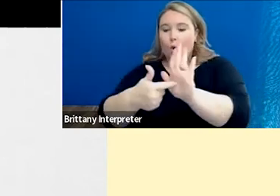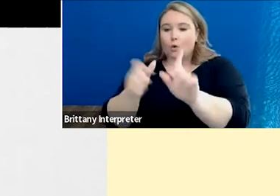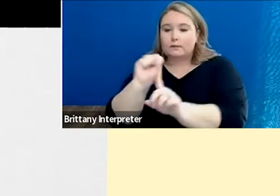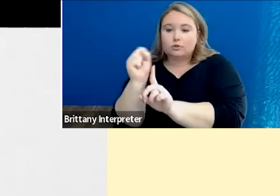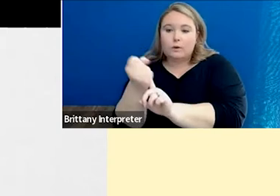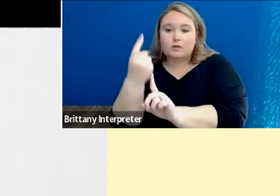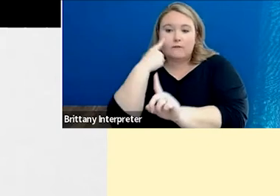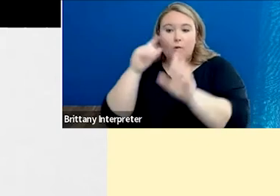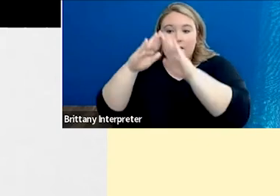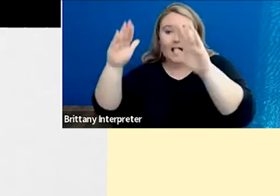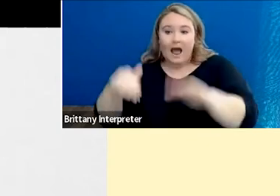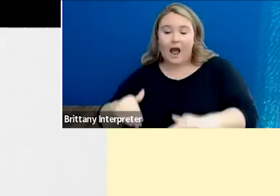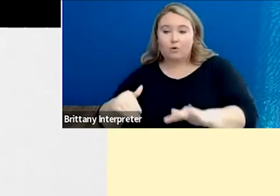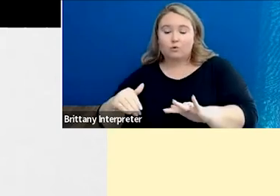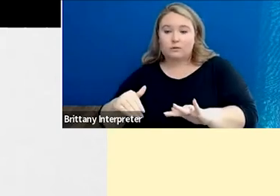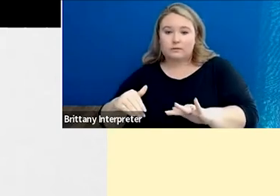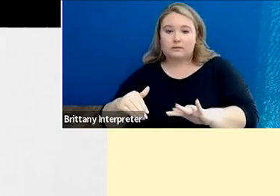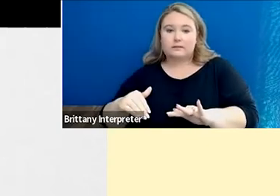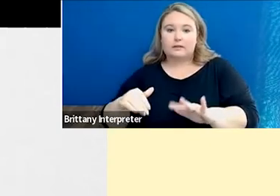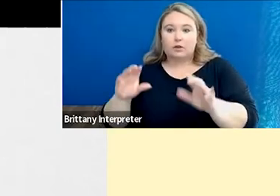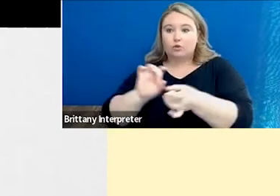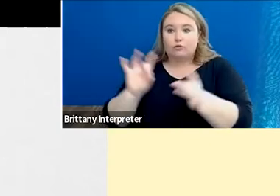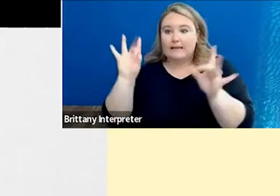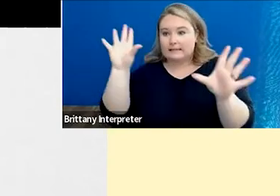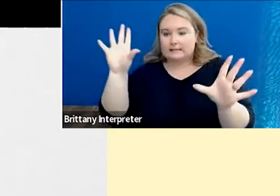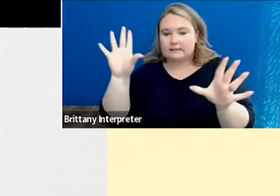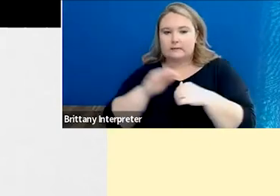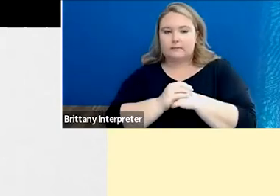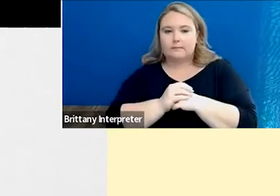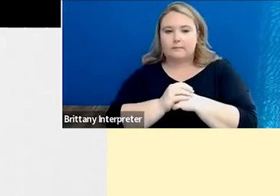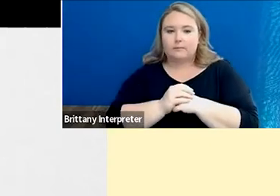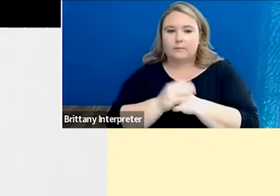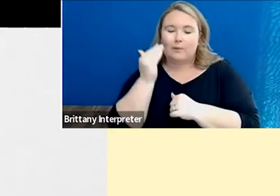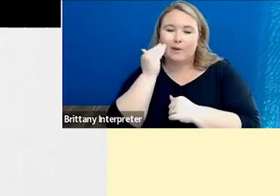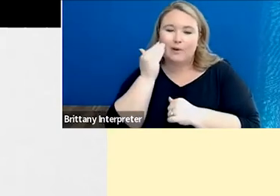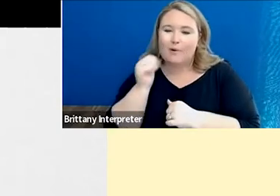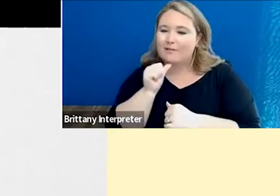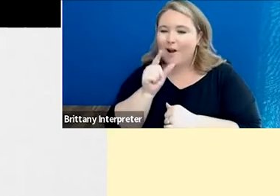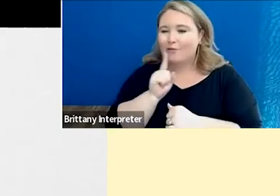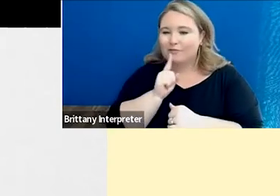Something that we often like to say is there really isn't actually a housing crisis in Miami